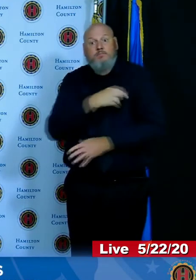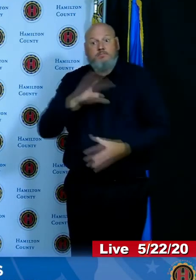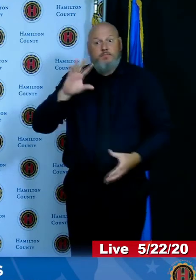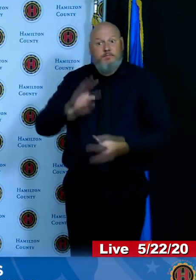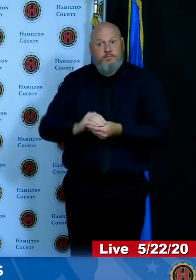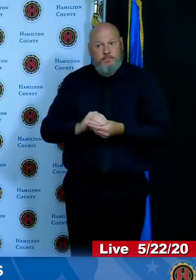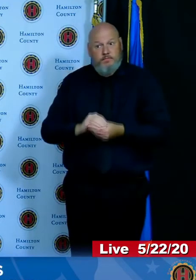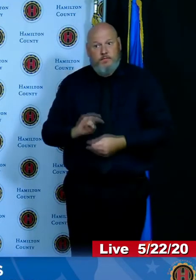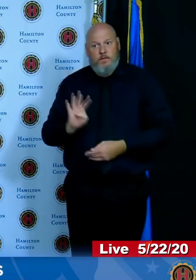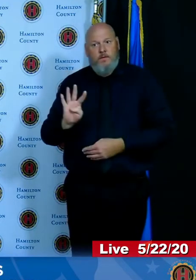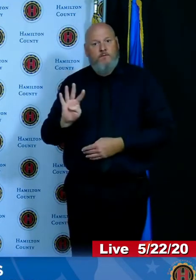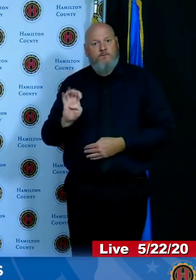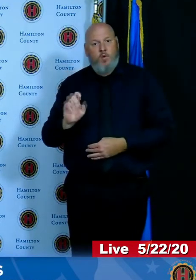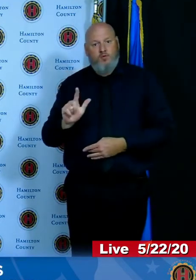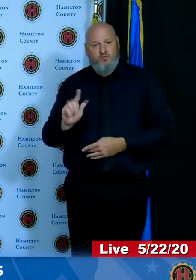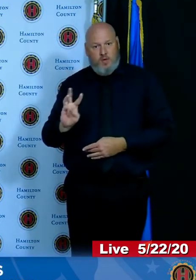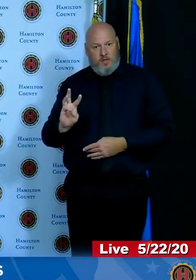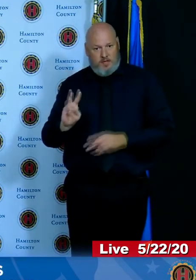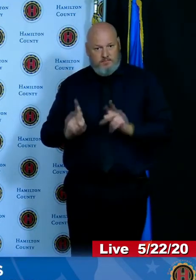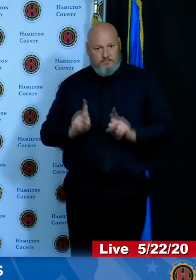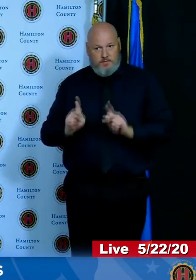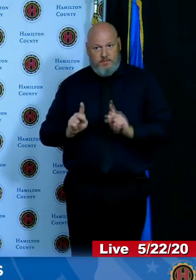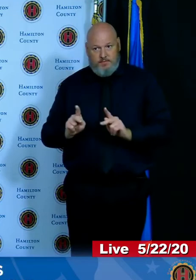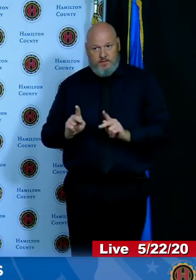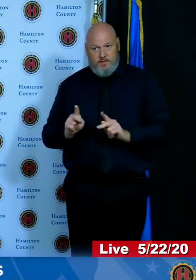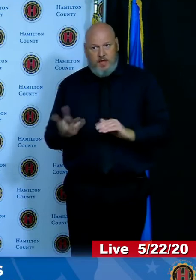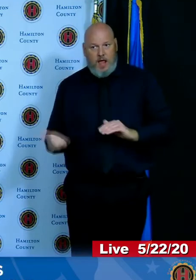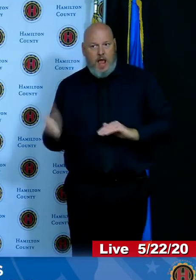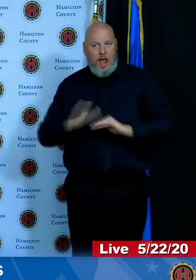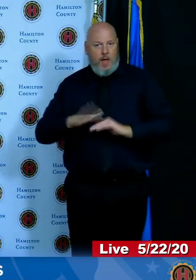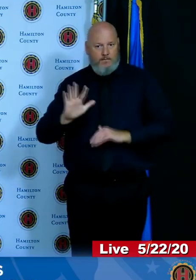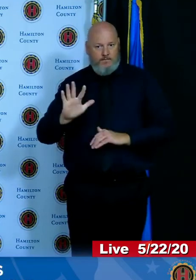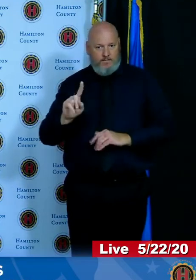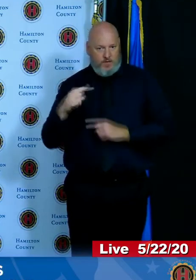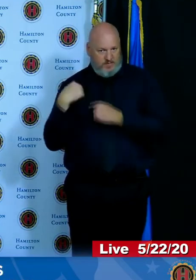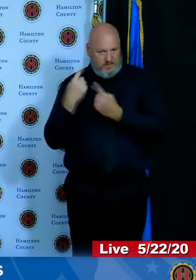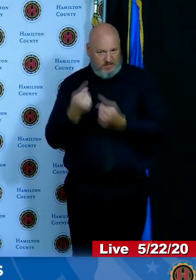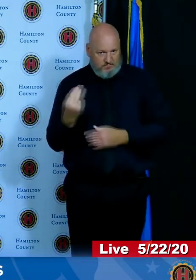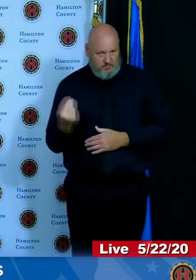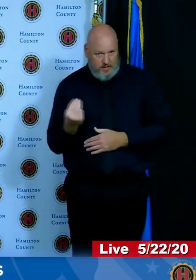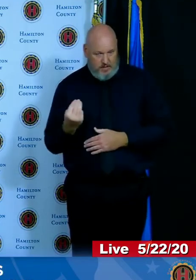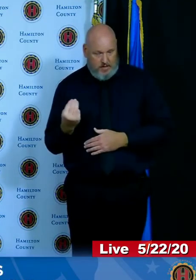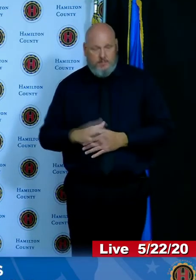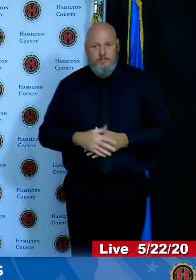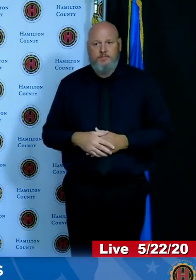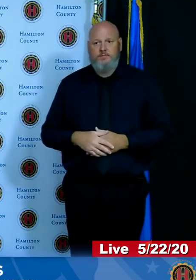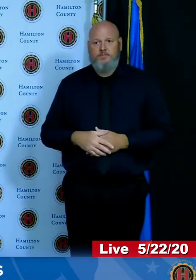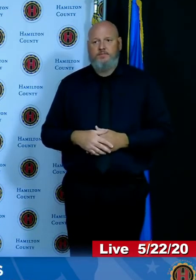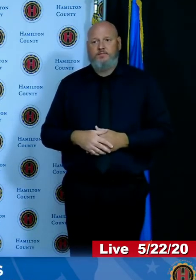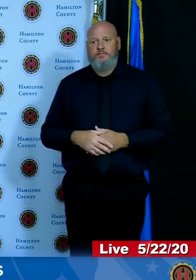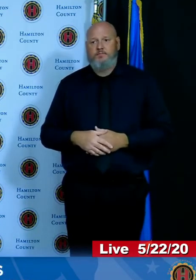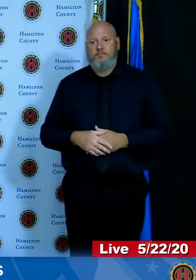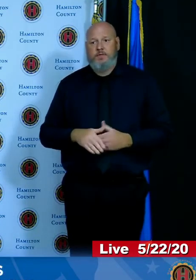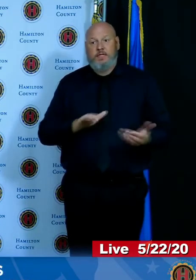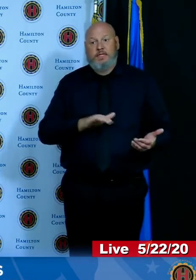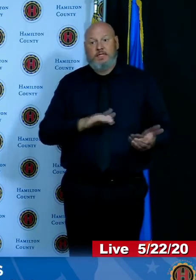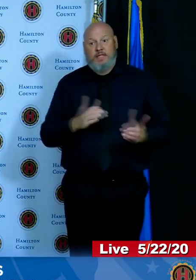changed from Monday is 51 and the number of deaths is sits at 123 the delta there